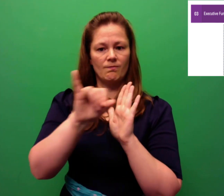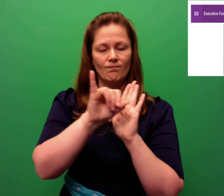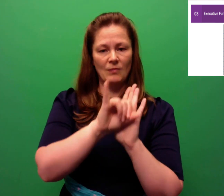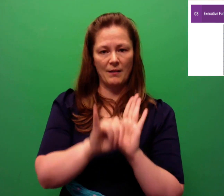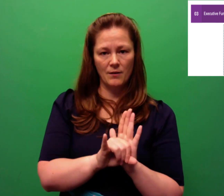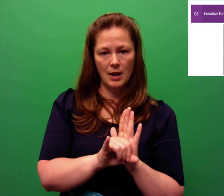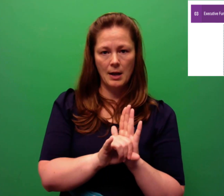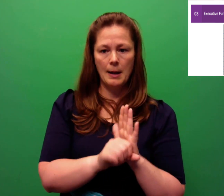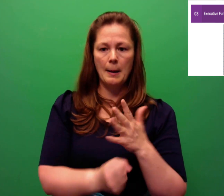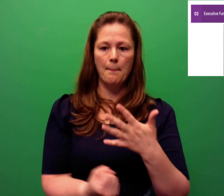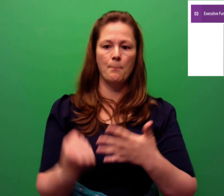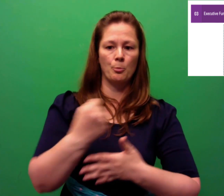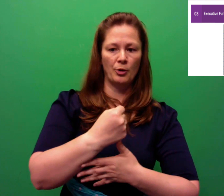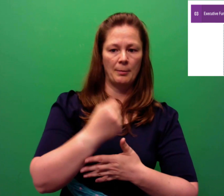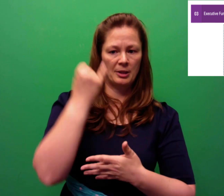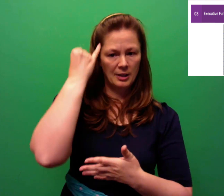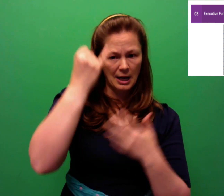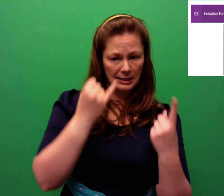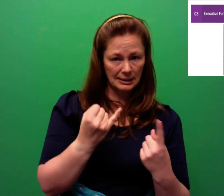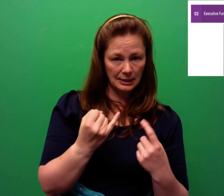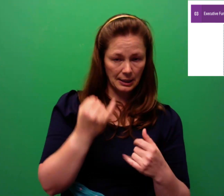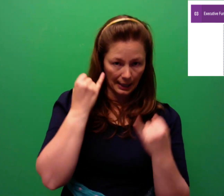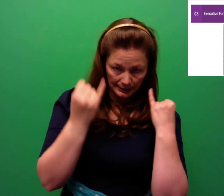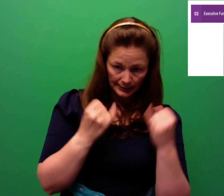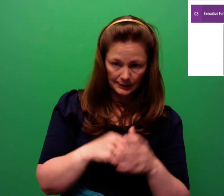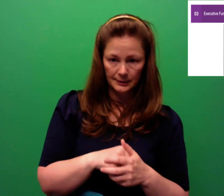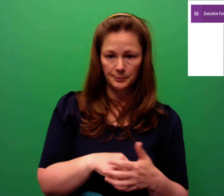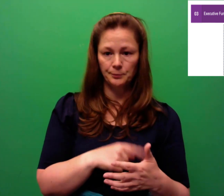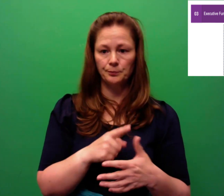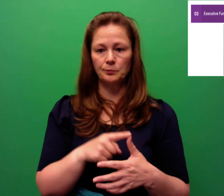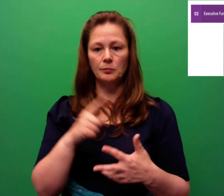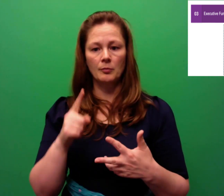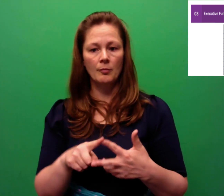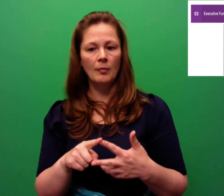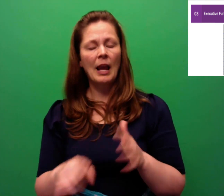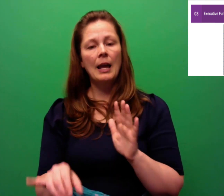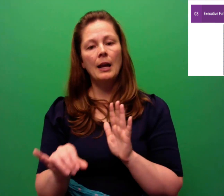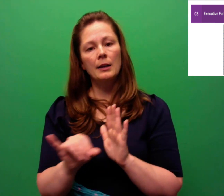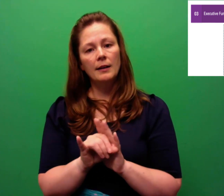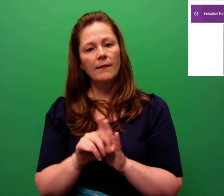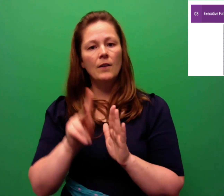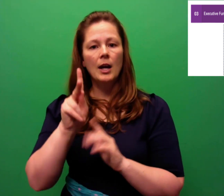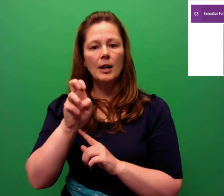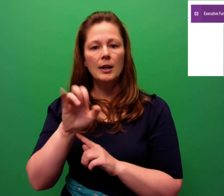identify the main points of a concept, identify a key word to trigger a recall